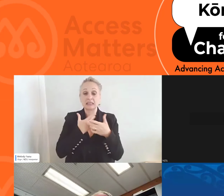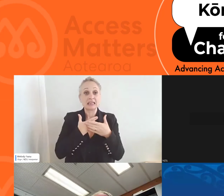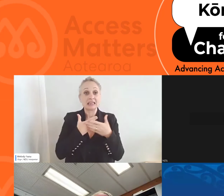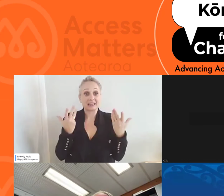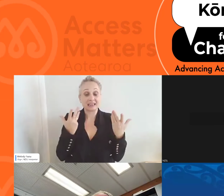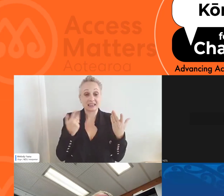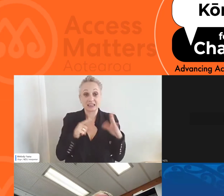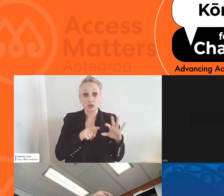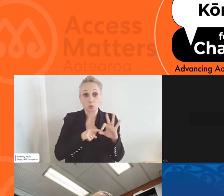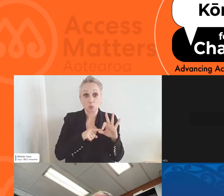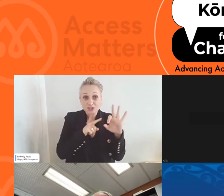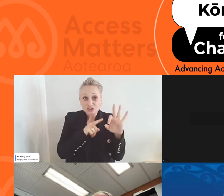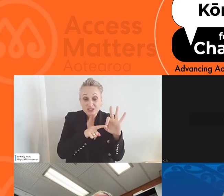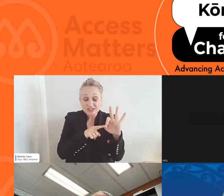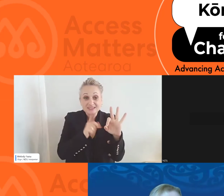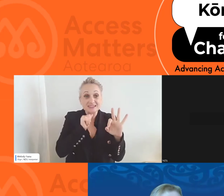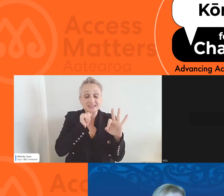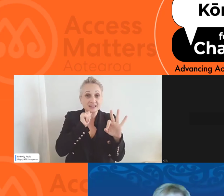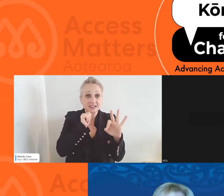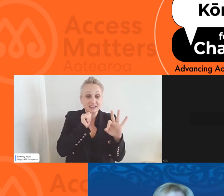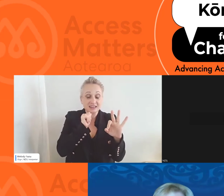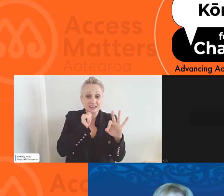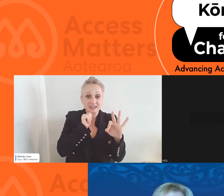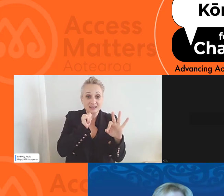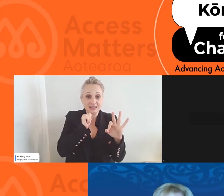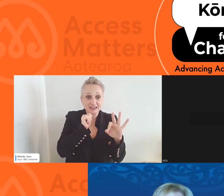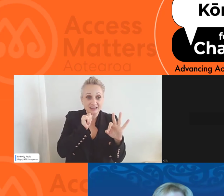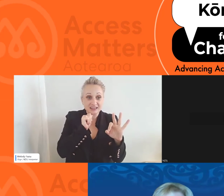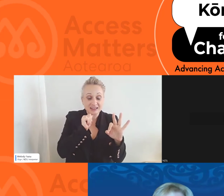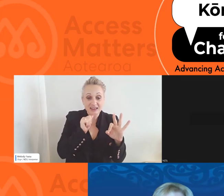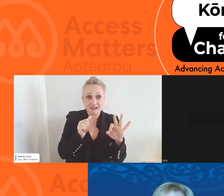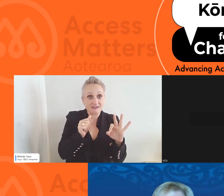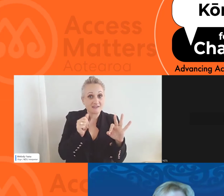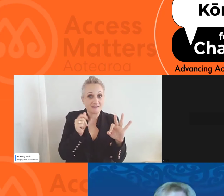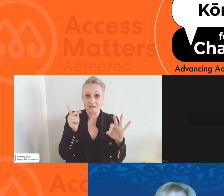if both Dr Lee and Dr Claire are happy to respond afterwards in